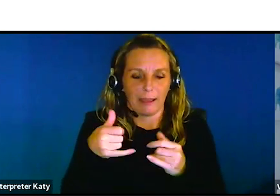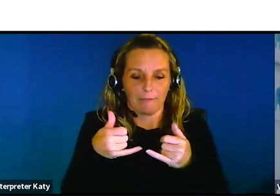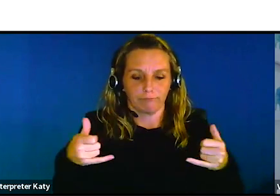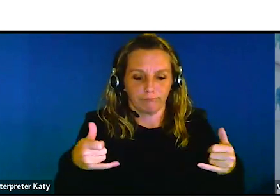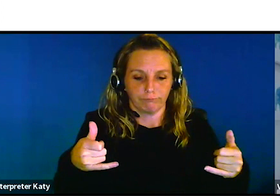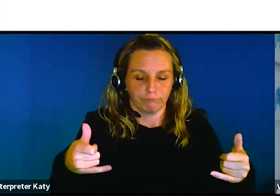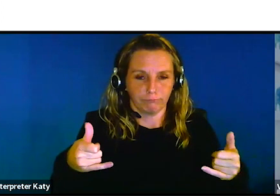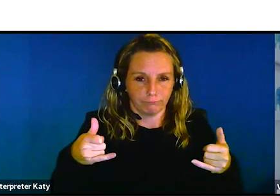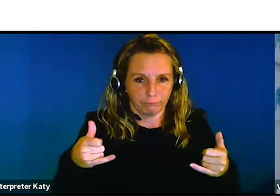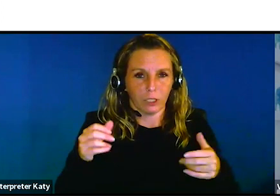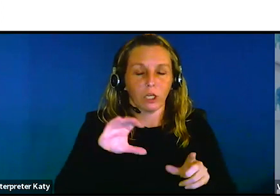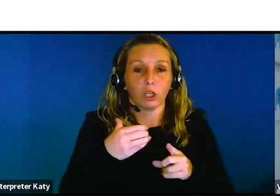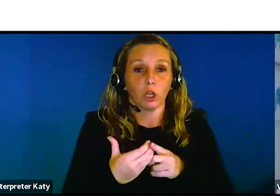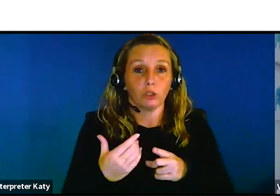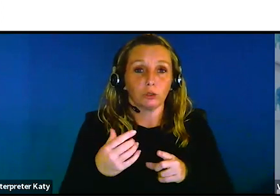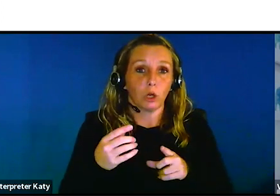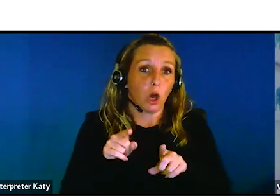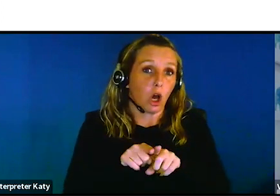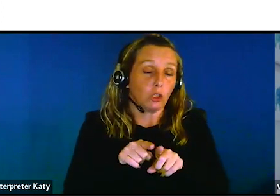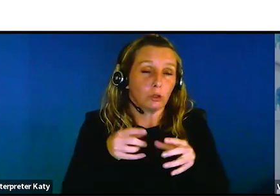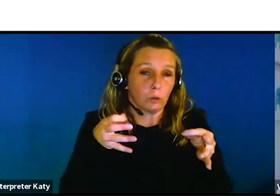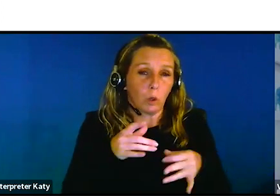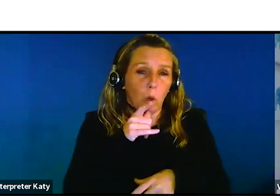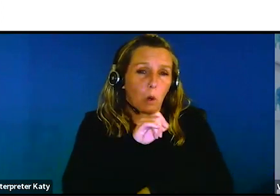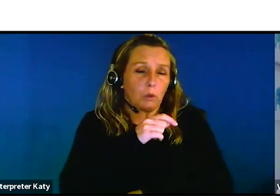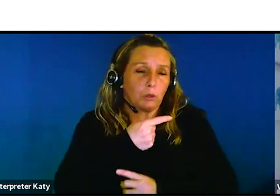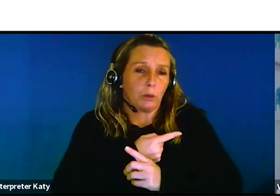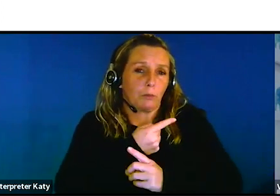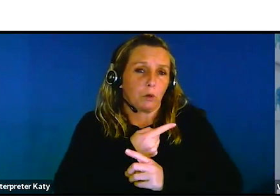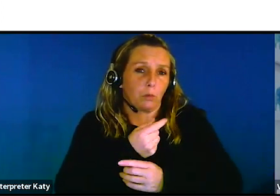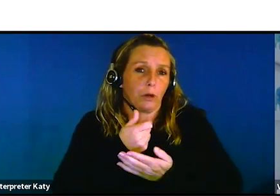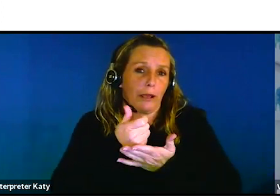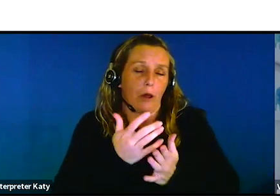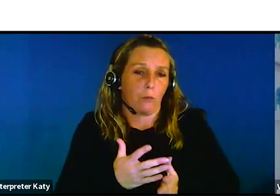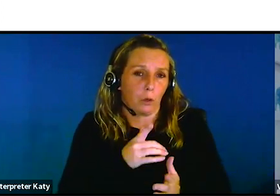who the appropriate helper should be. Now, I think it's